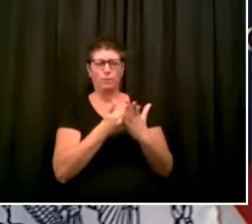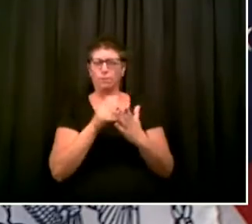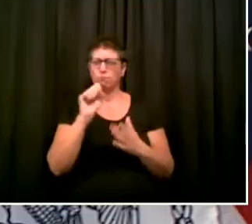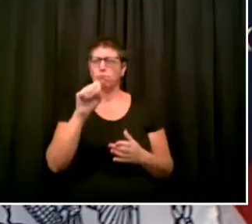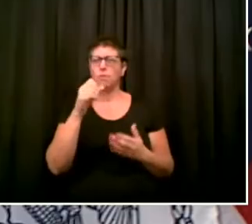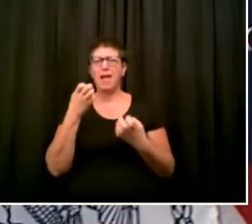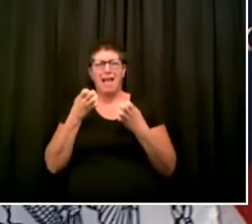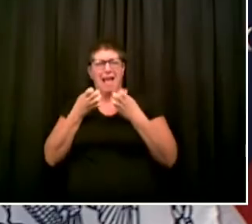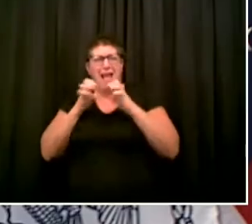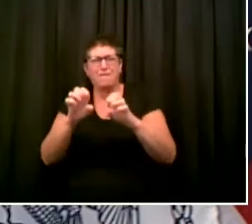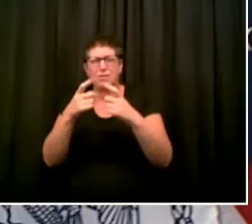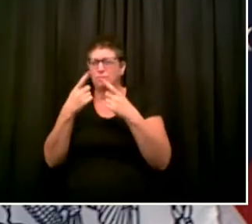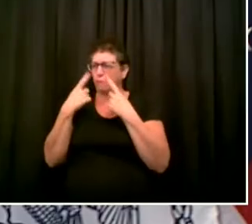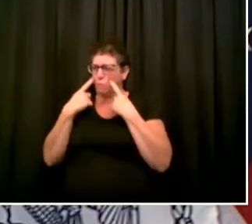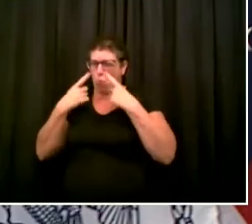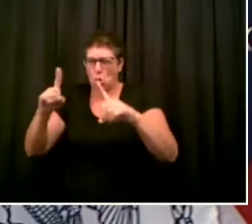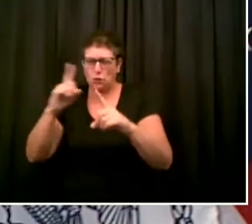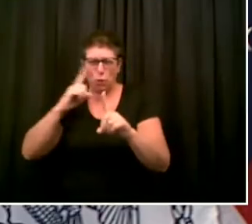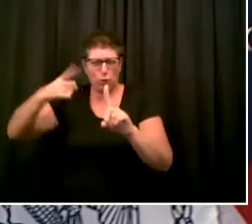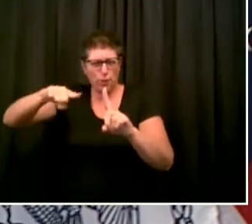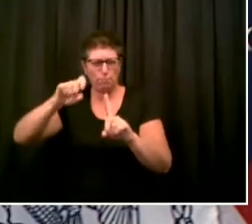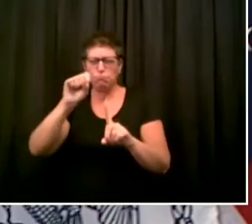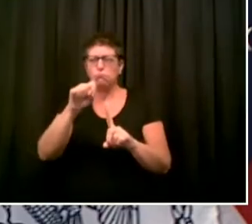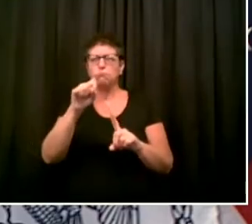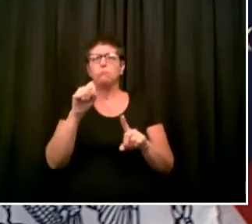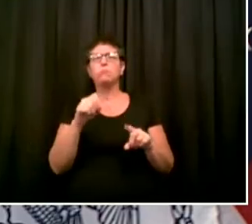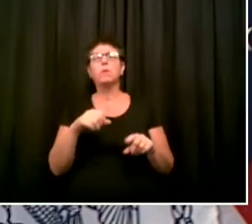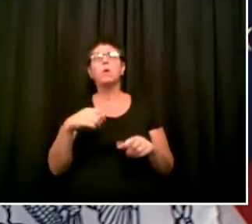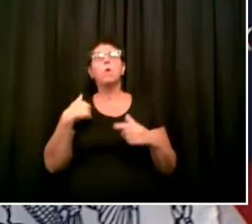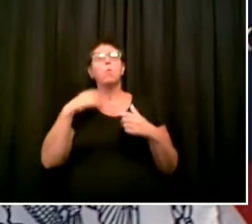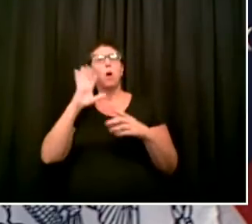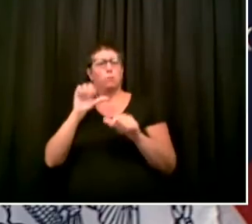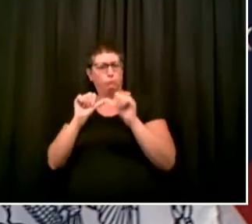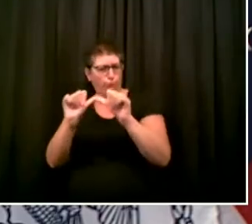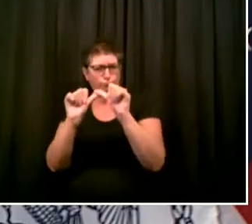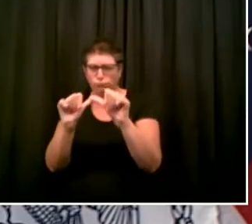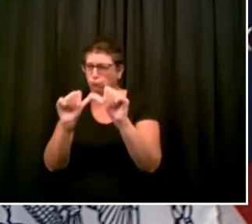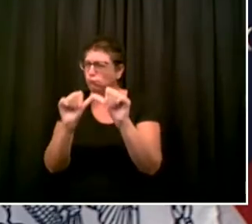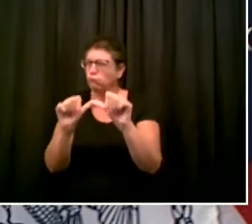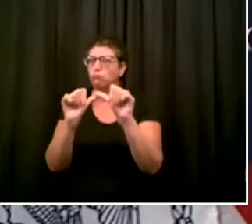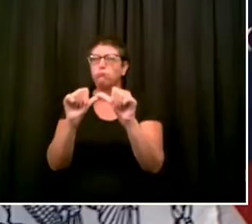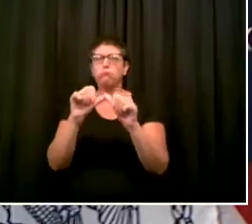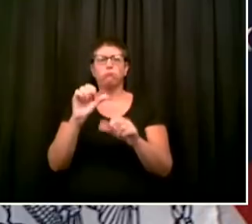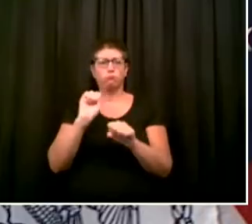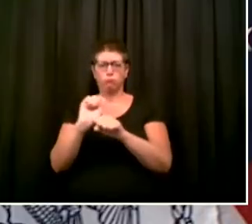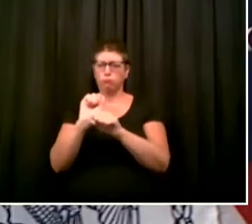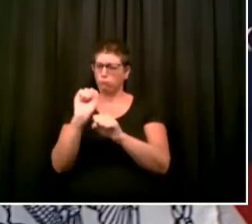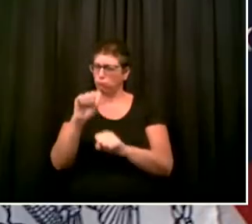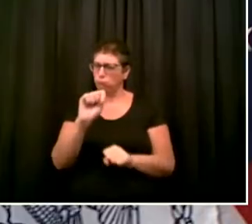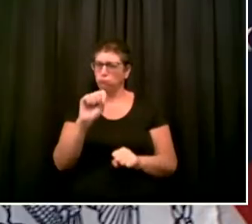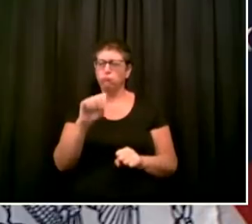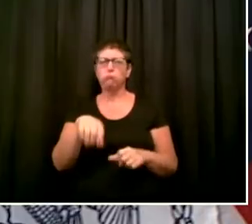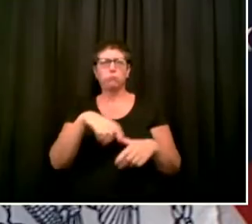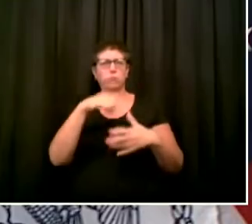INDICATOR. AGA, INCOURT SYSTEM BEGINNING TO MOVE. WE NEED THAT TO MOVE EVEN MORE.